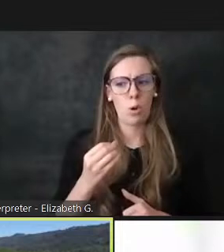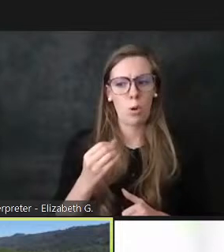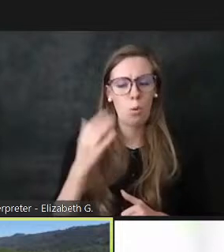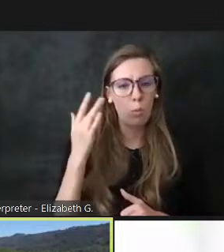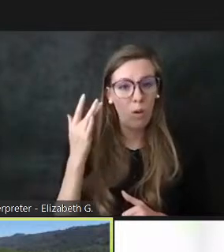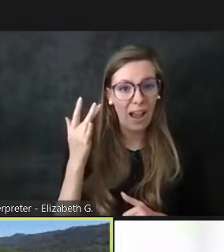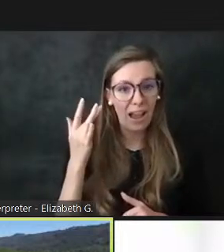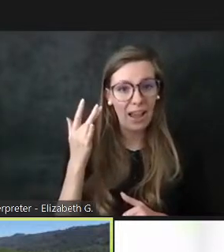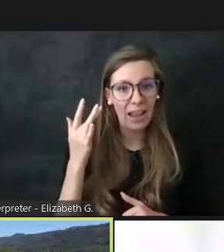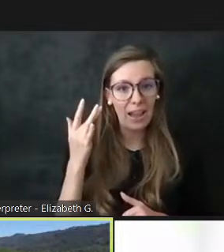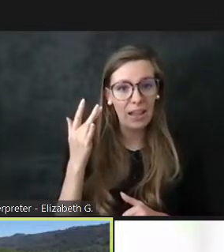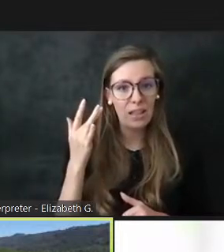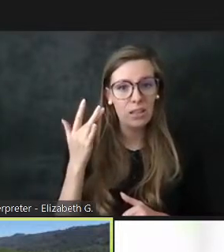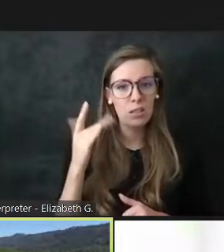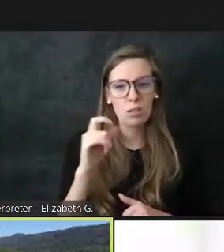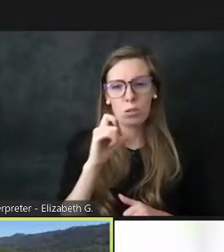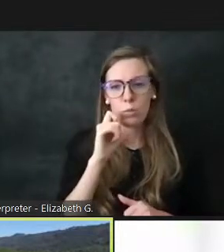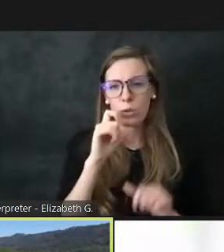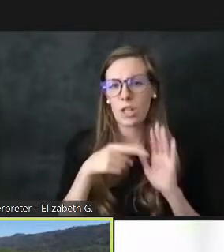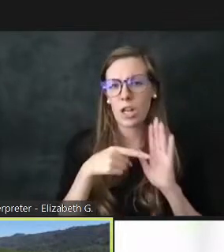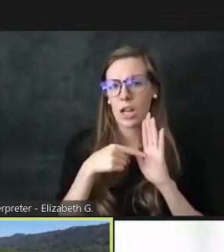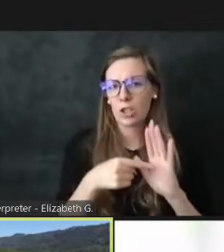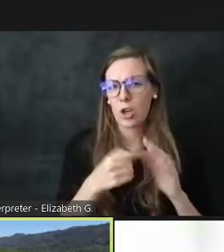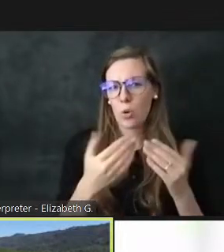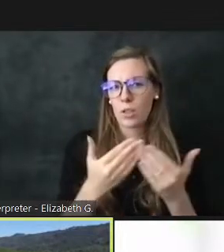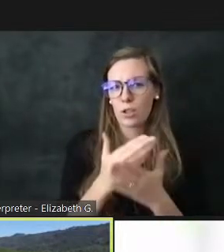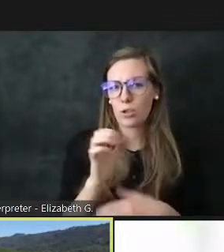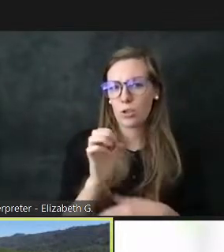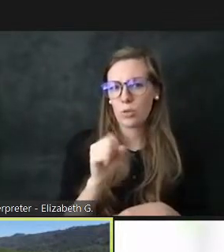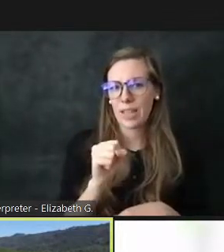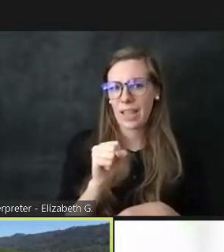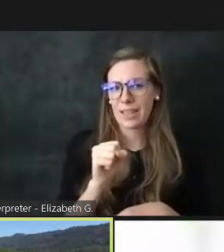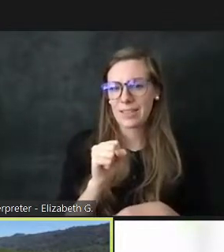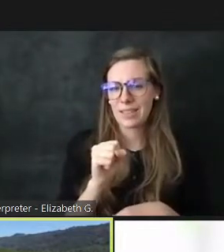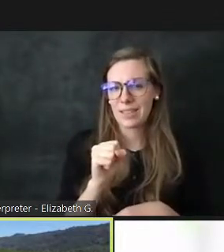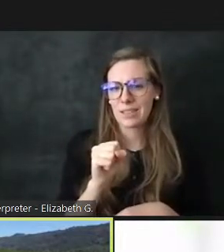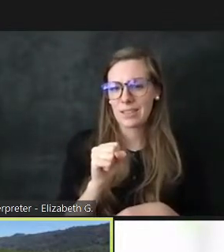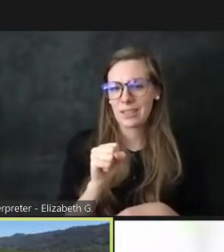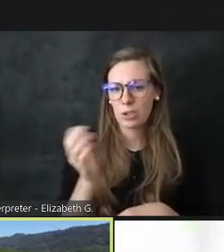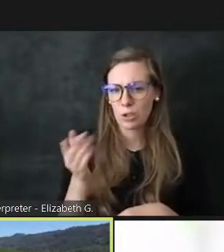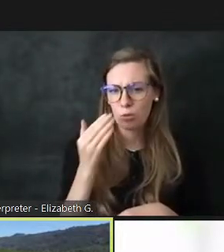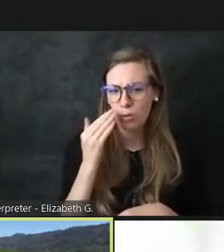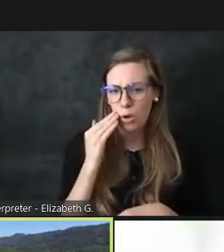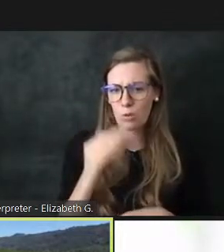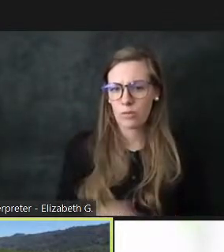we don't show the new cases on the do you have an answer to that?